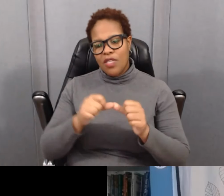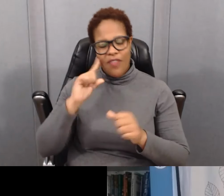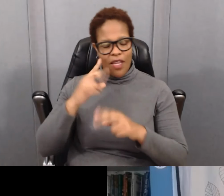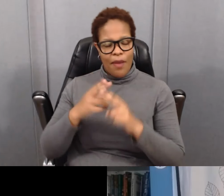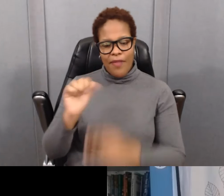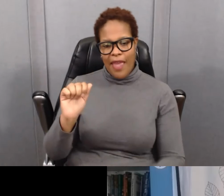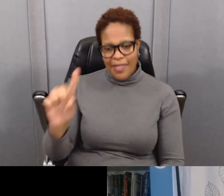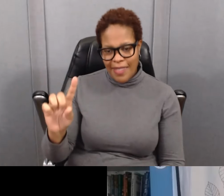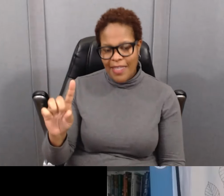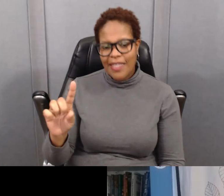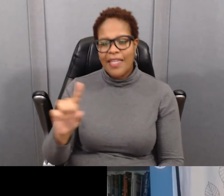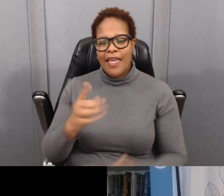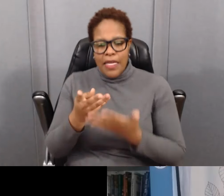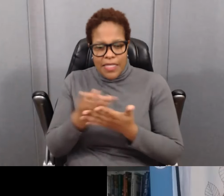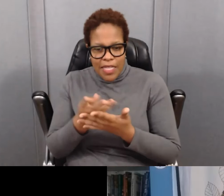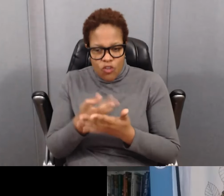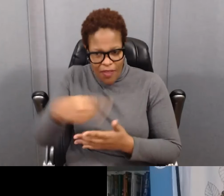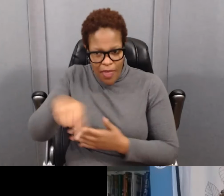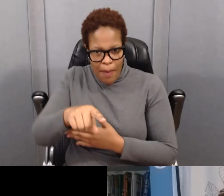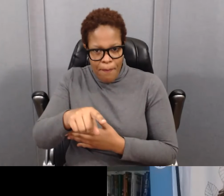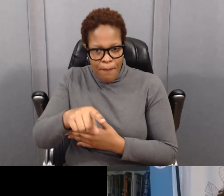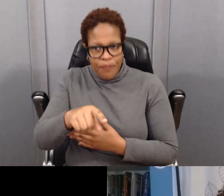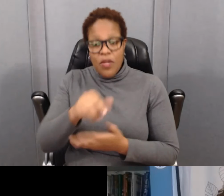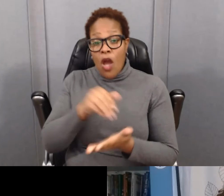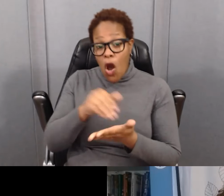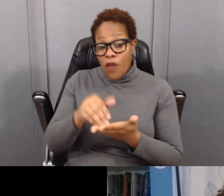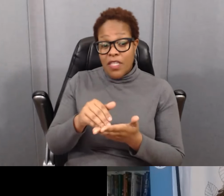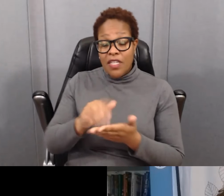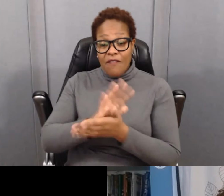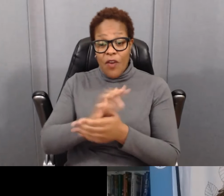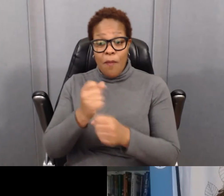Because a lot of times when filmmakers start to hear about AD and especially the way we talk about it